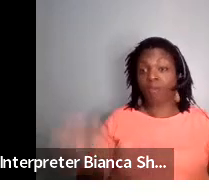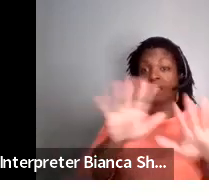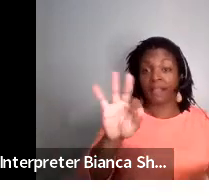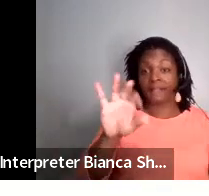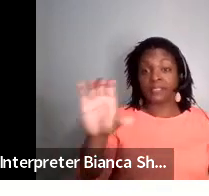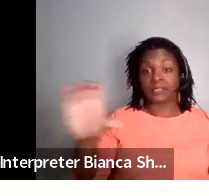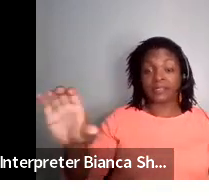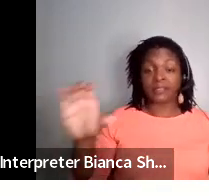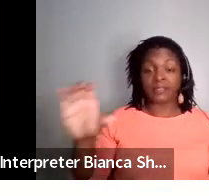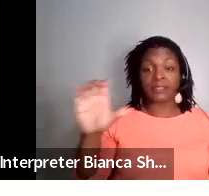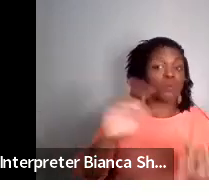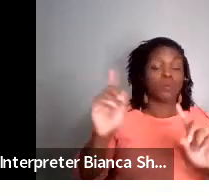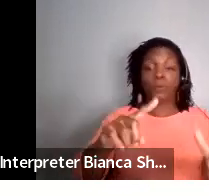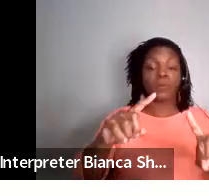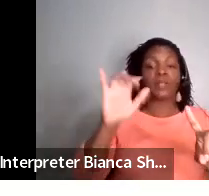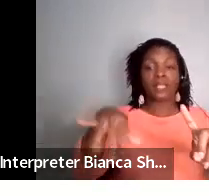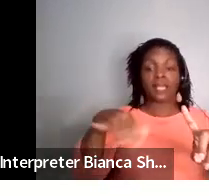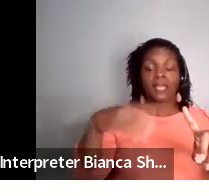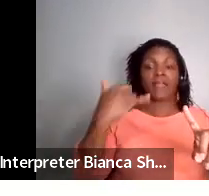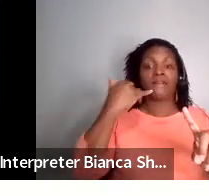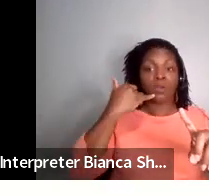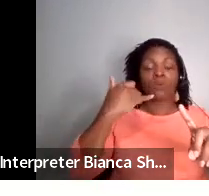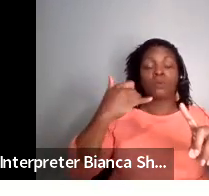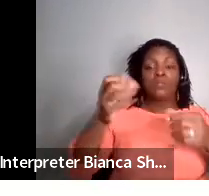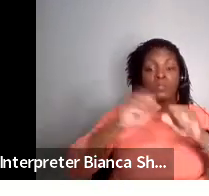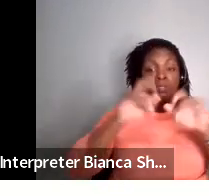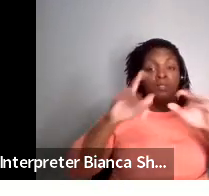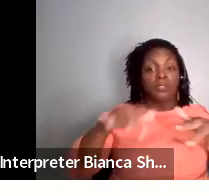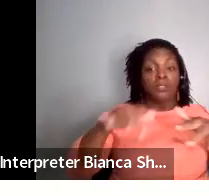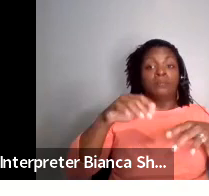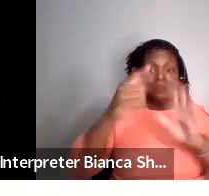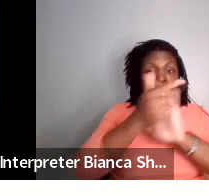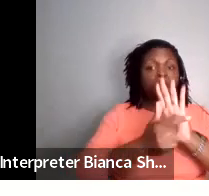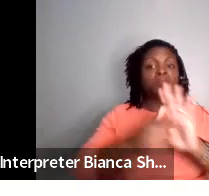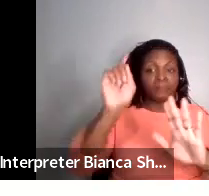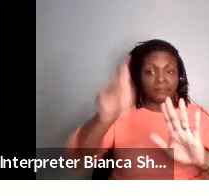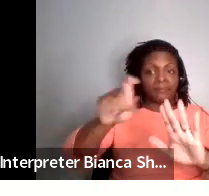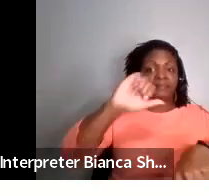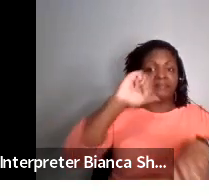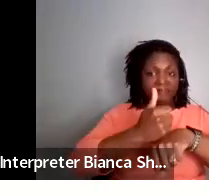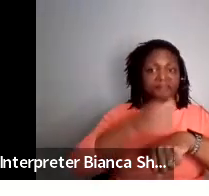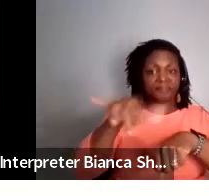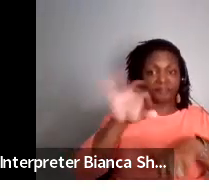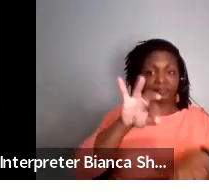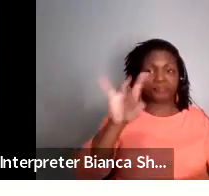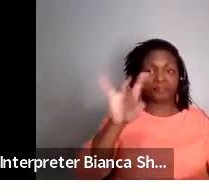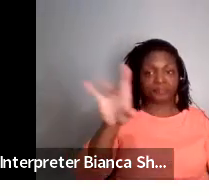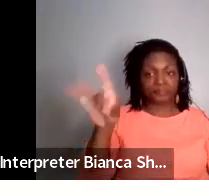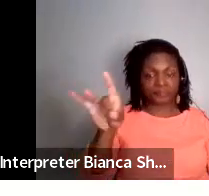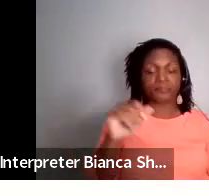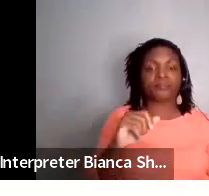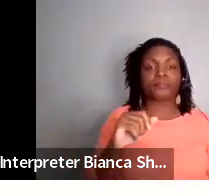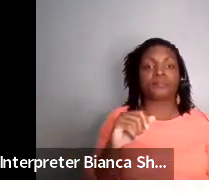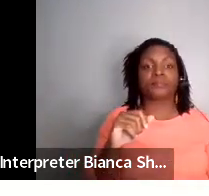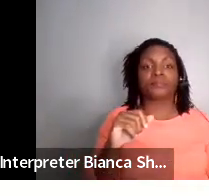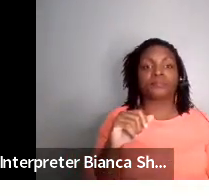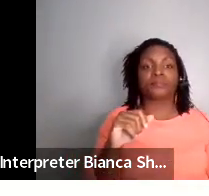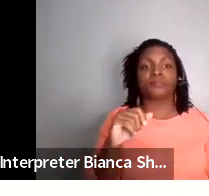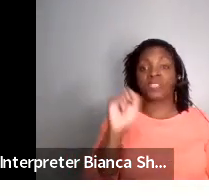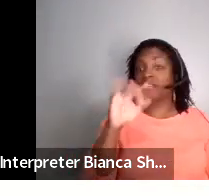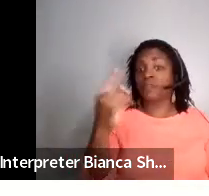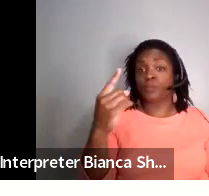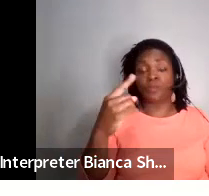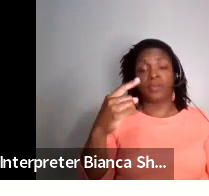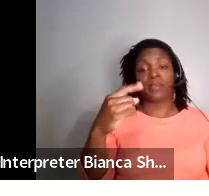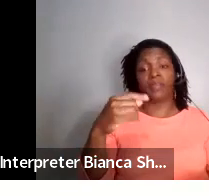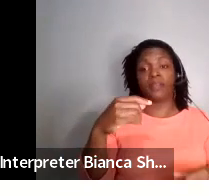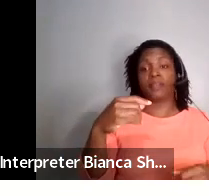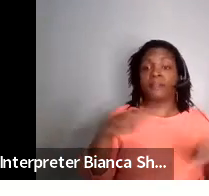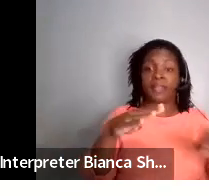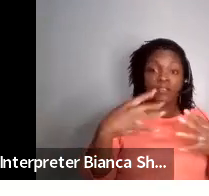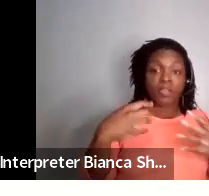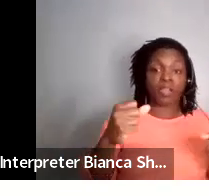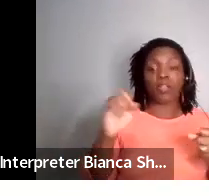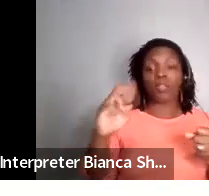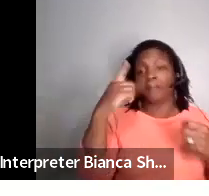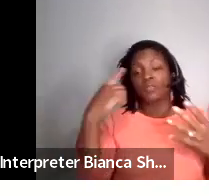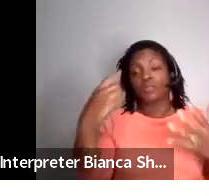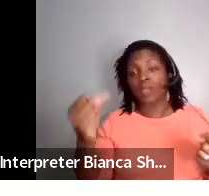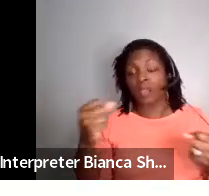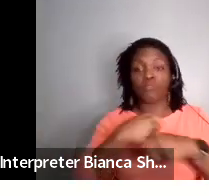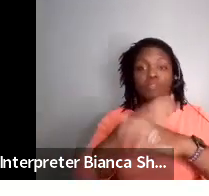Ordered telecommunication systems this was by law that everyone had to have established 9 8 8, and in our, if someone was in a behavioral or a middle health prices. So while it's an exciting time